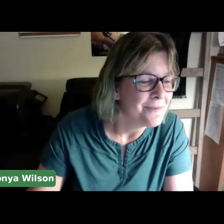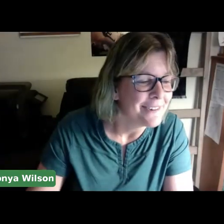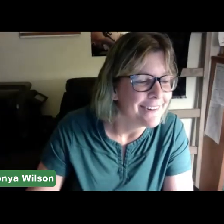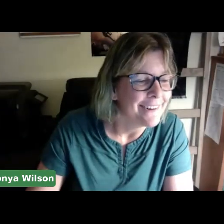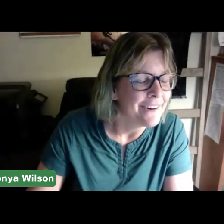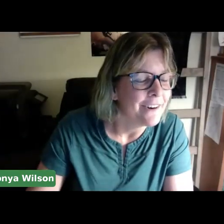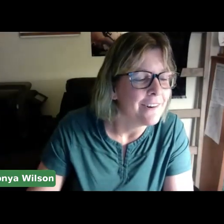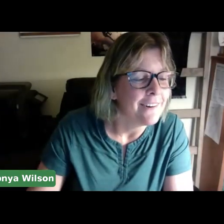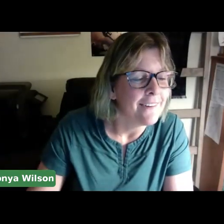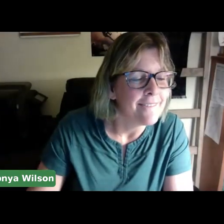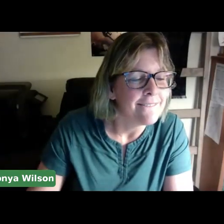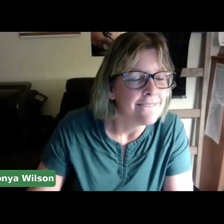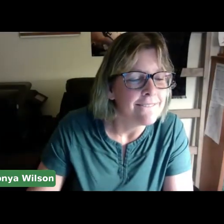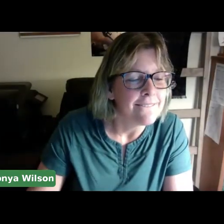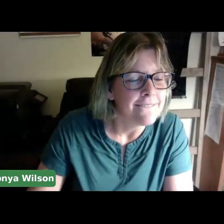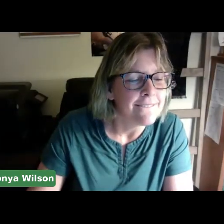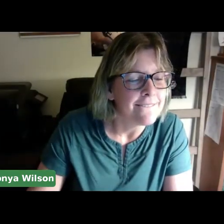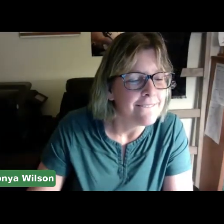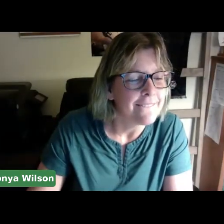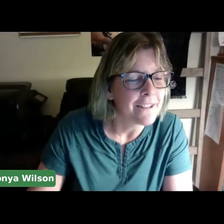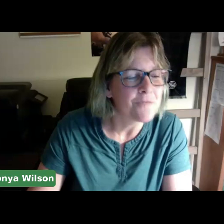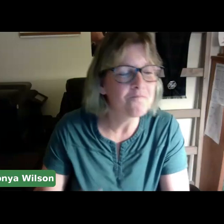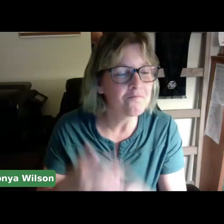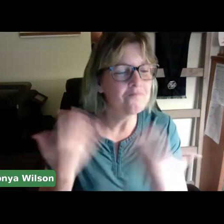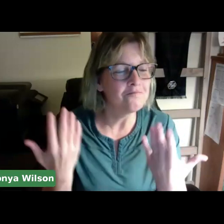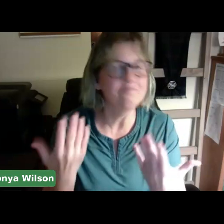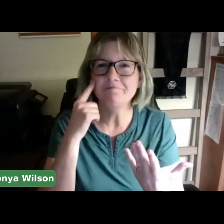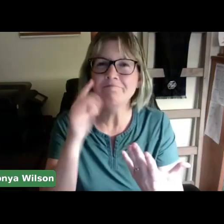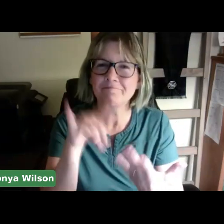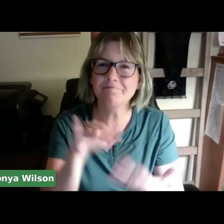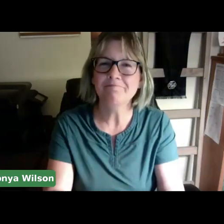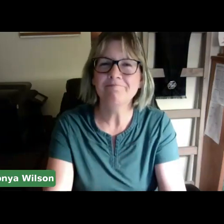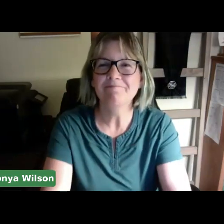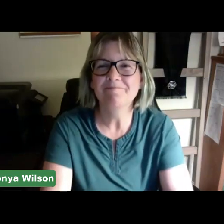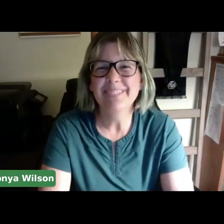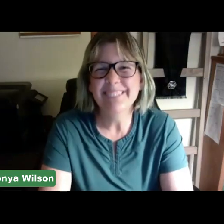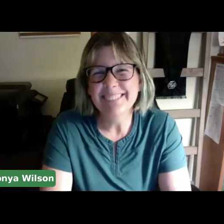search Eddie Power elevated.